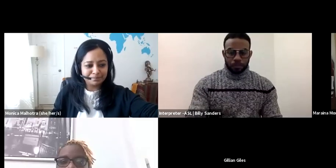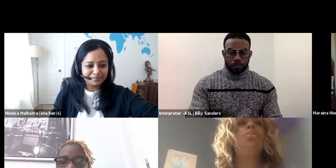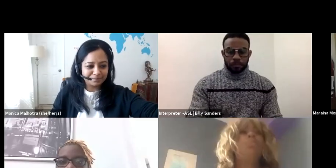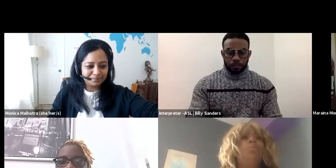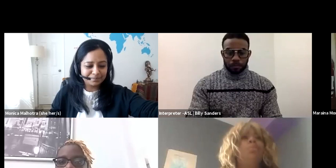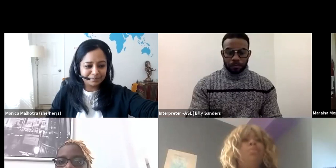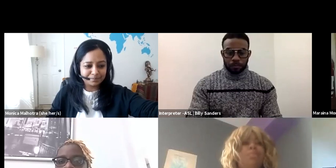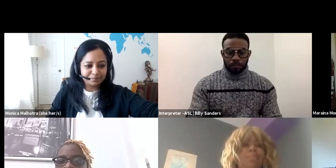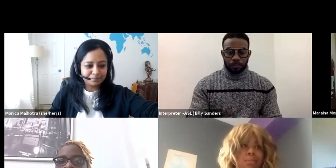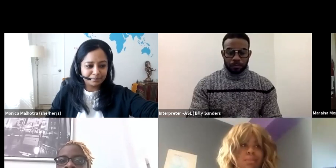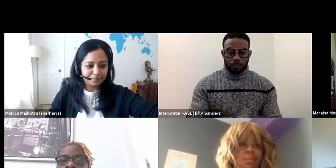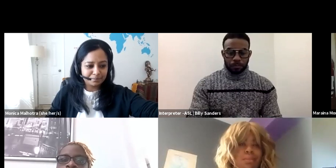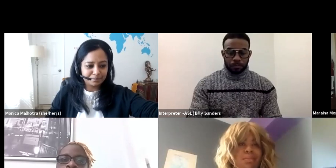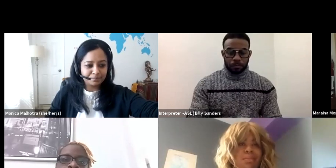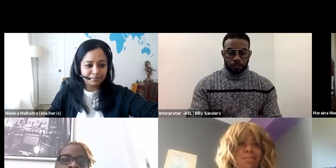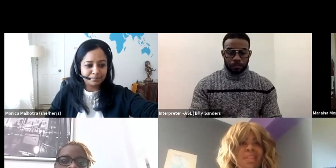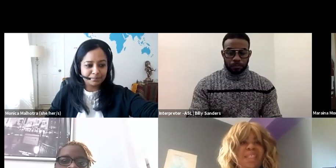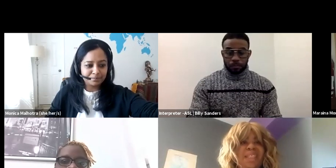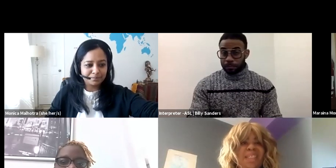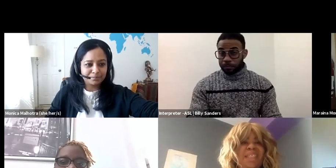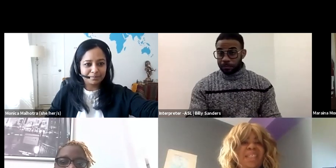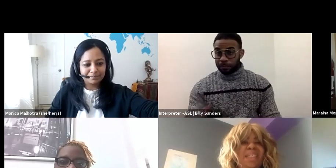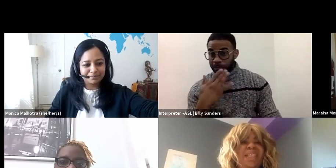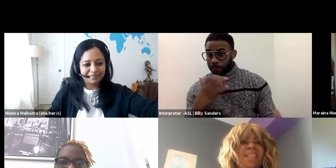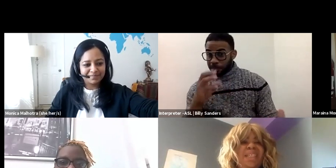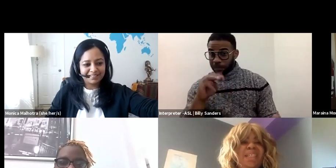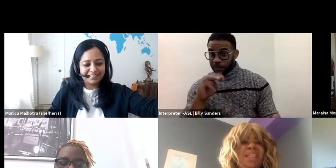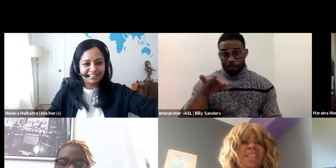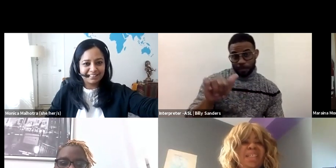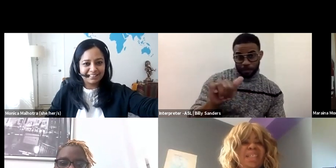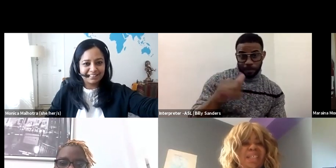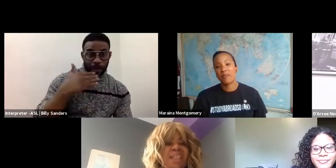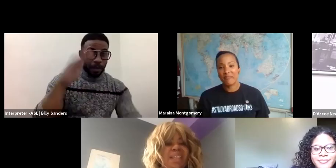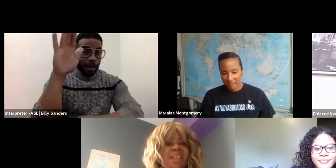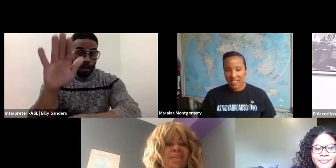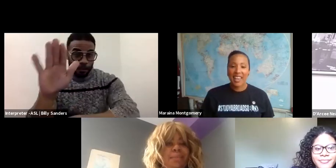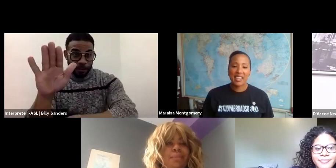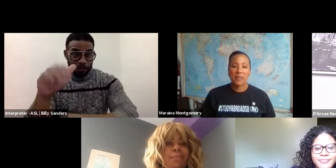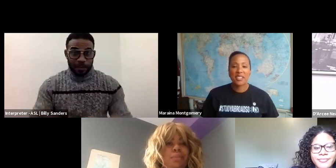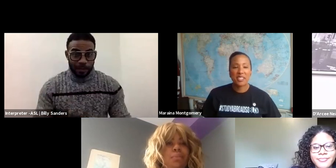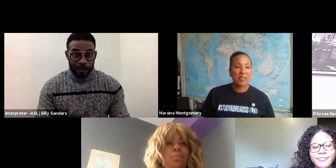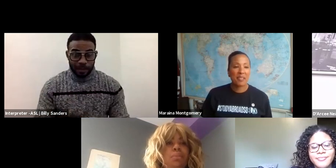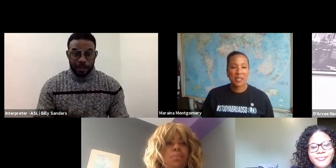Thank you so much, Monica and good afternoon. As mentioned, my name